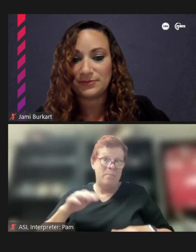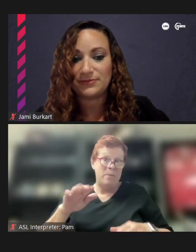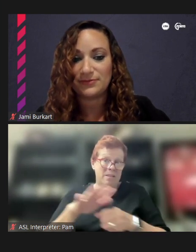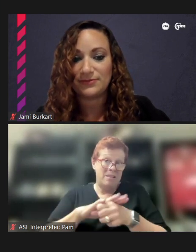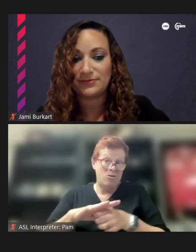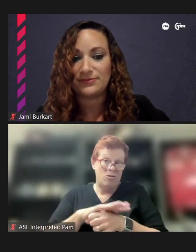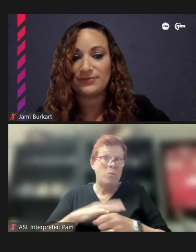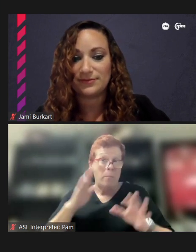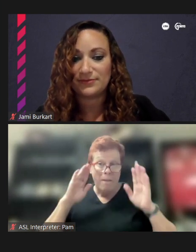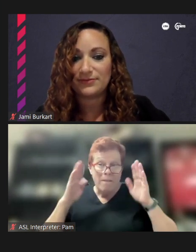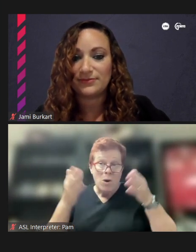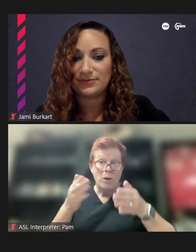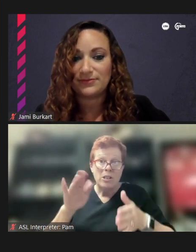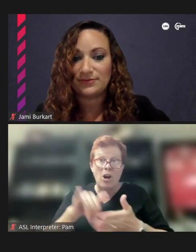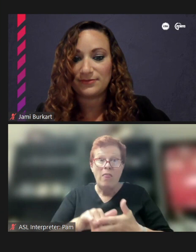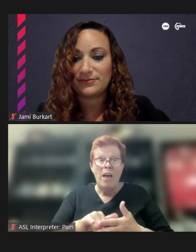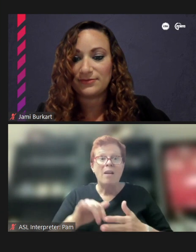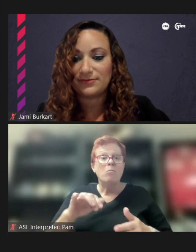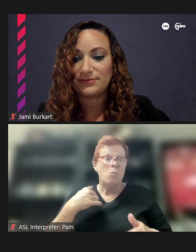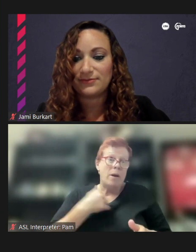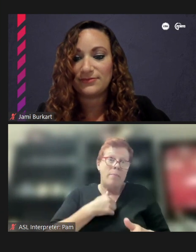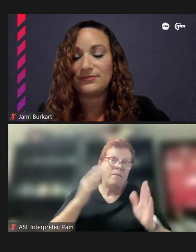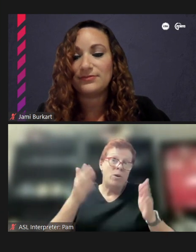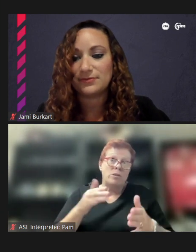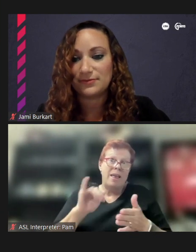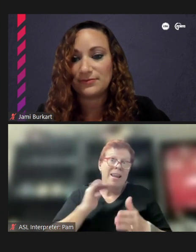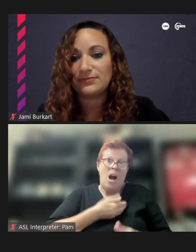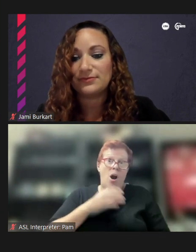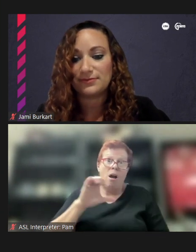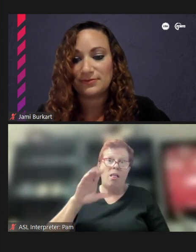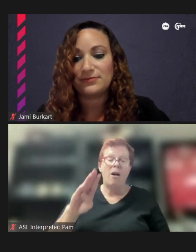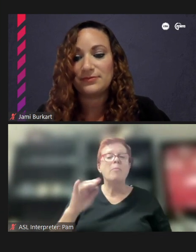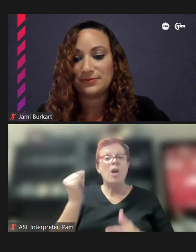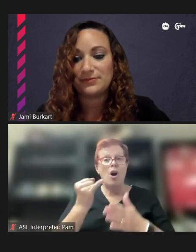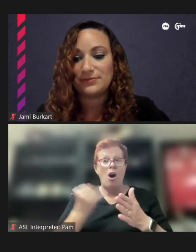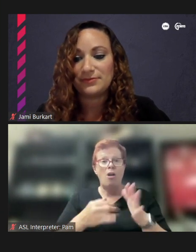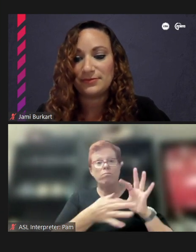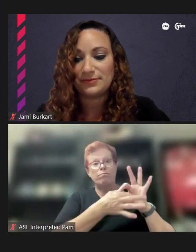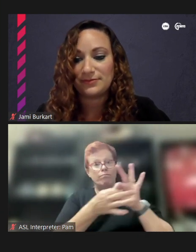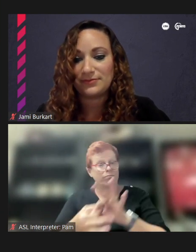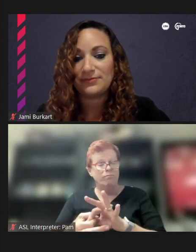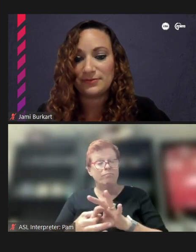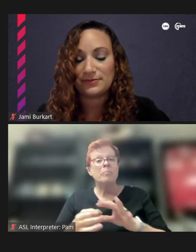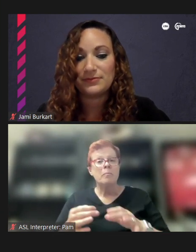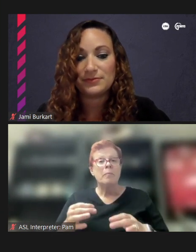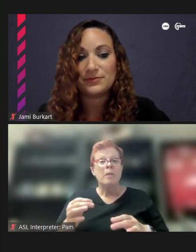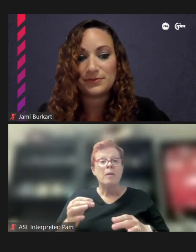at least with our Block Club -- meaning that the art that's associated with it is curated in regards to